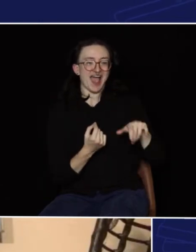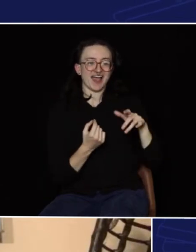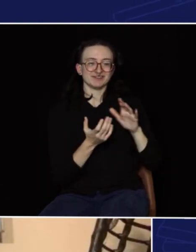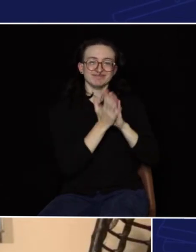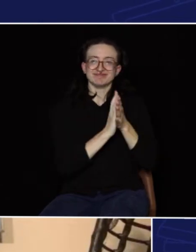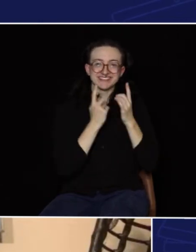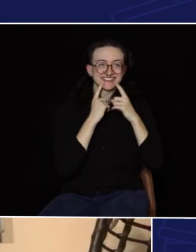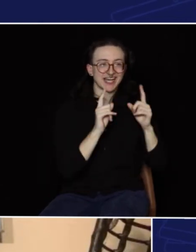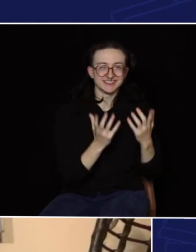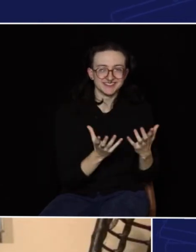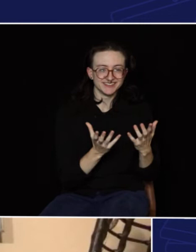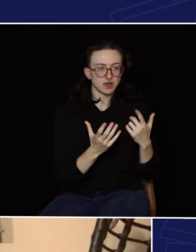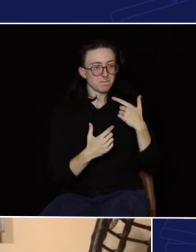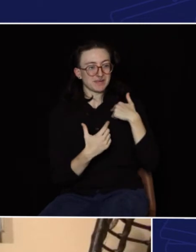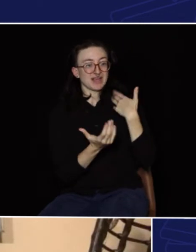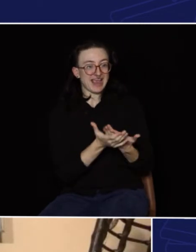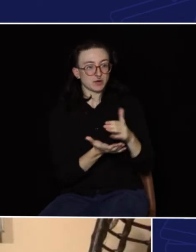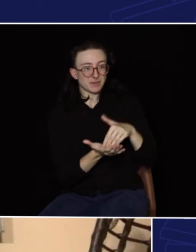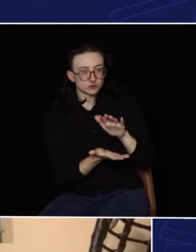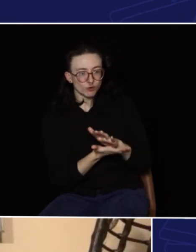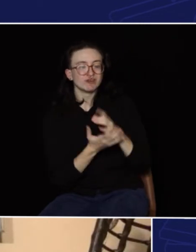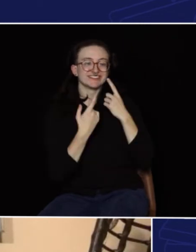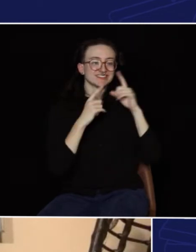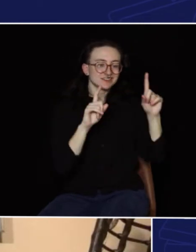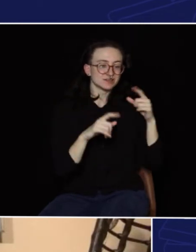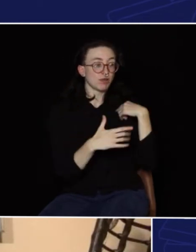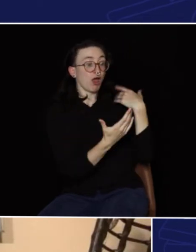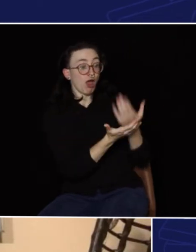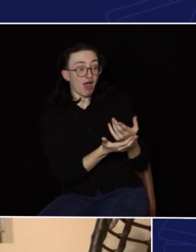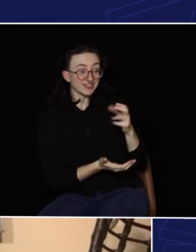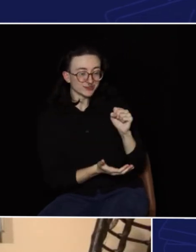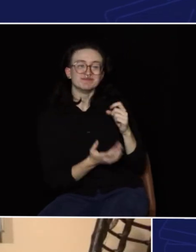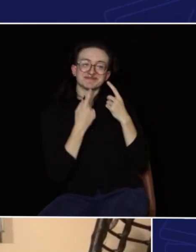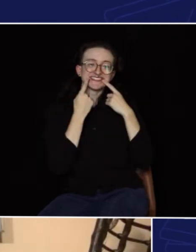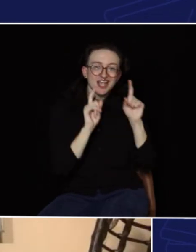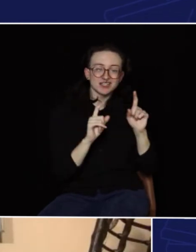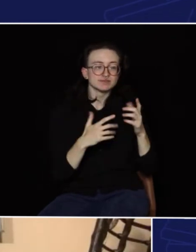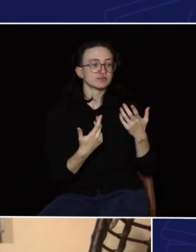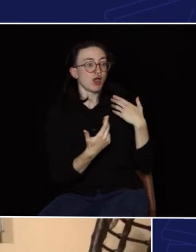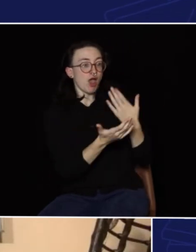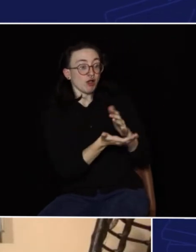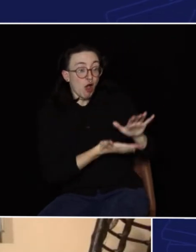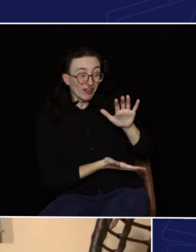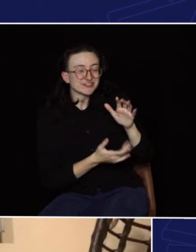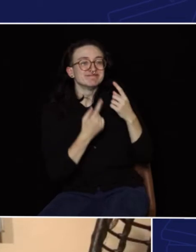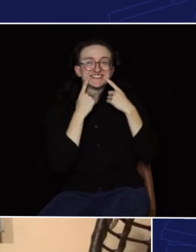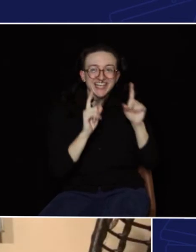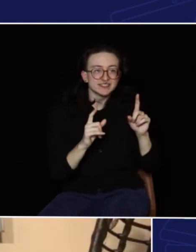Me getting to middle school was success; me getting to high school was success; going to college was success; getting a job was success. So I think for me those were like,